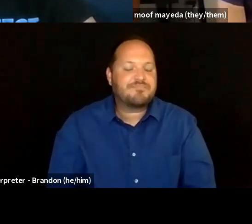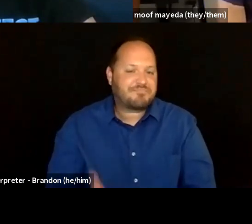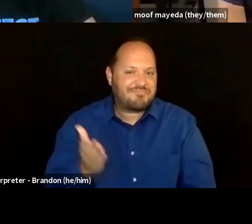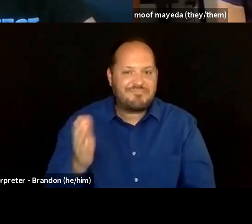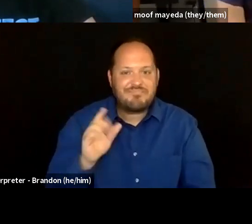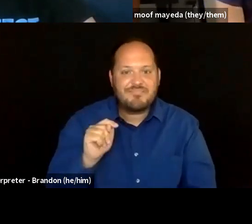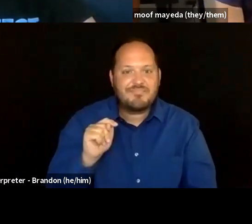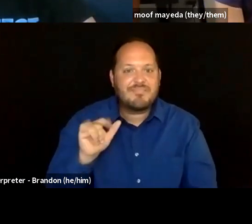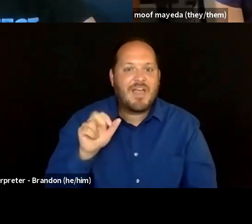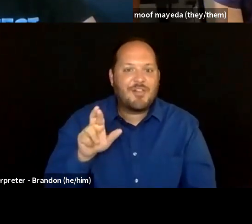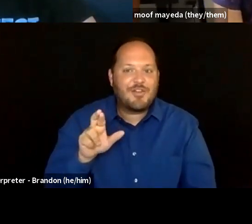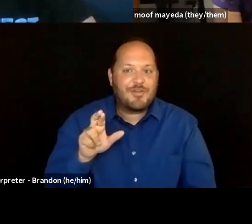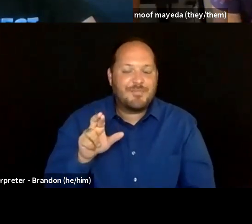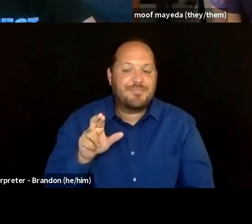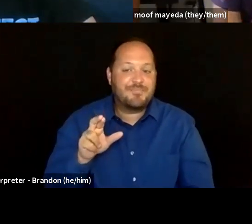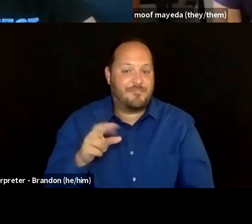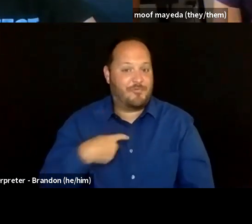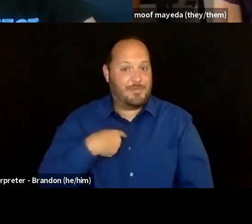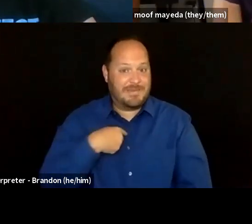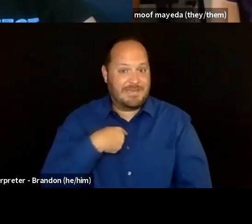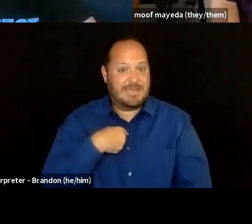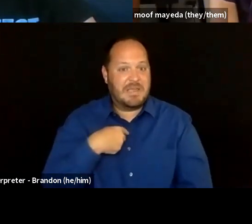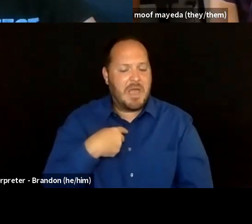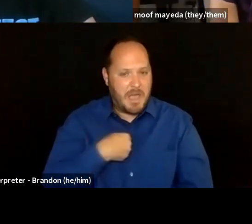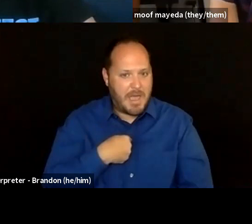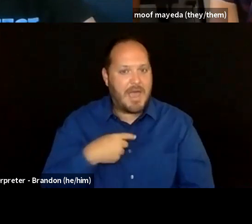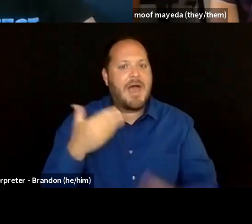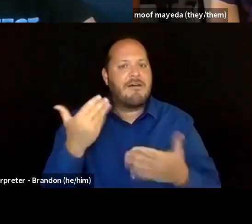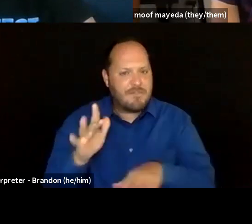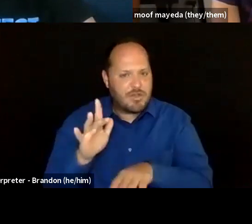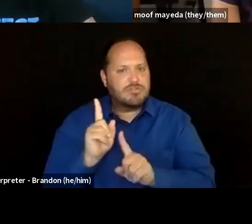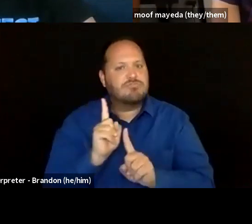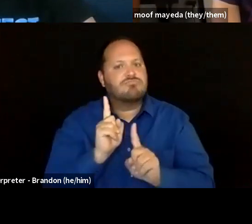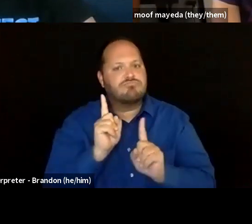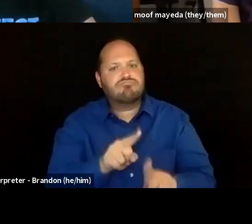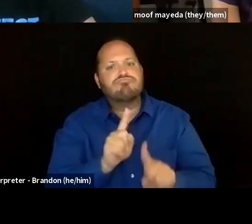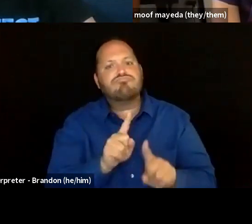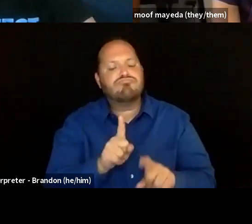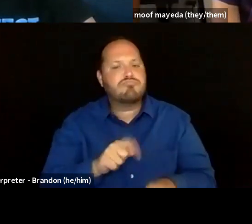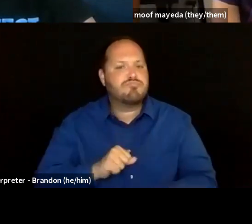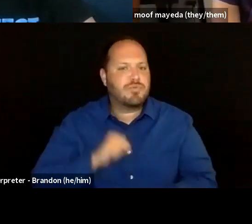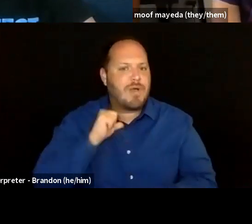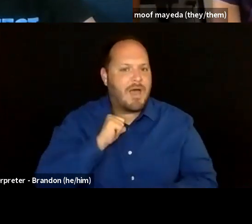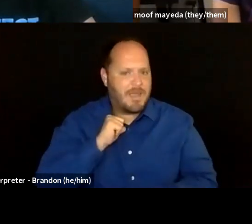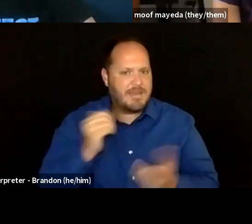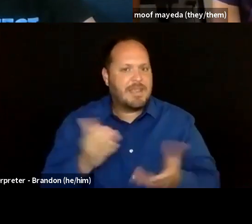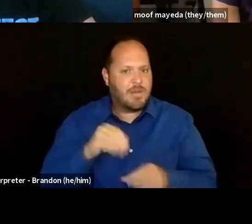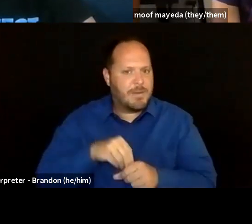to be who they are or they're just there for their support, and I also got to hold the leading banner with my